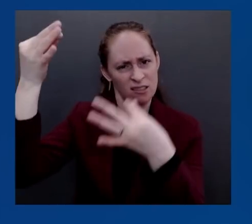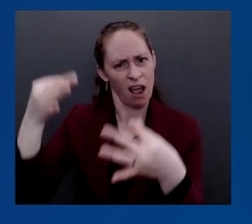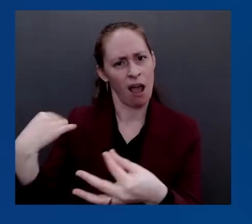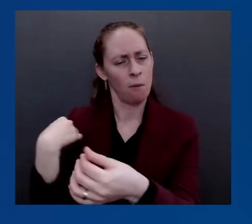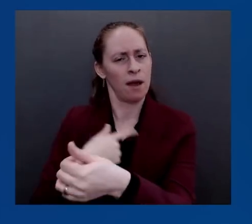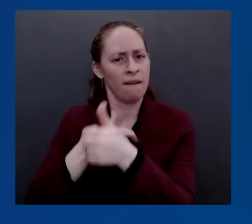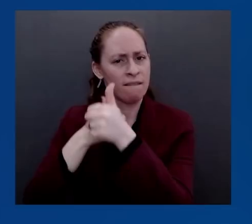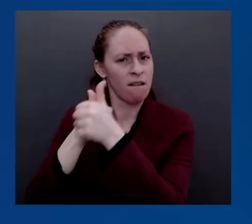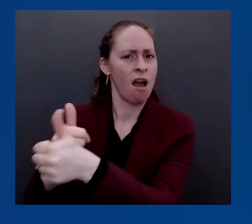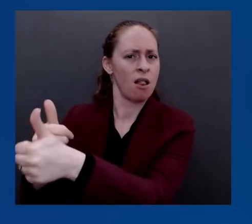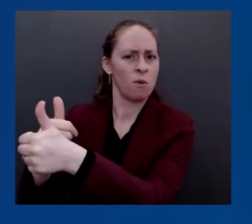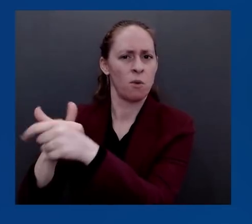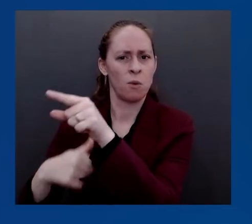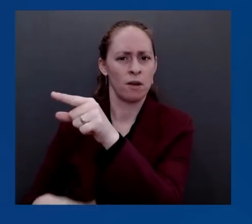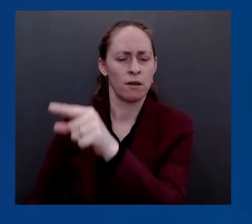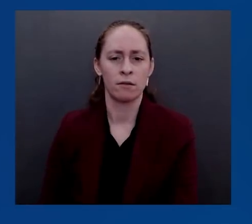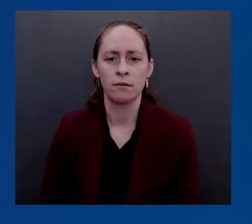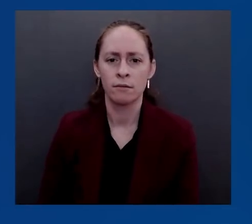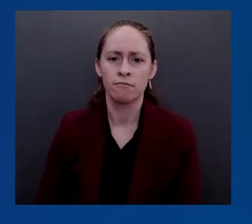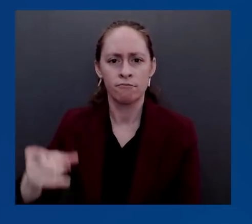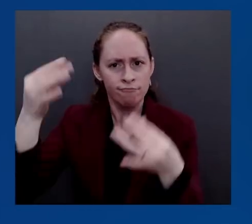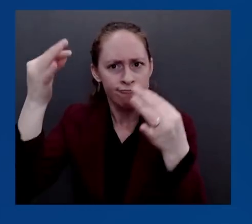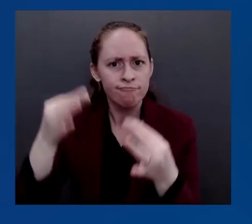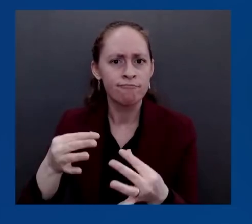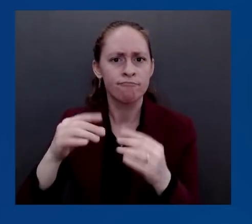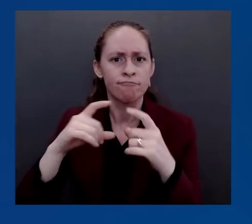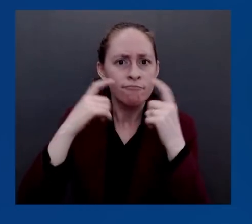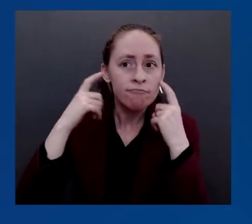Next question, please. Moderator: Josh Wingrove, Bloomberg.